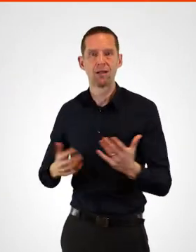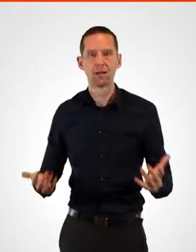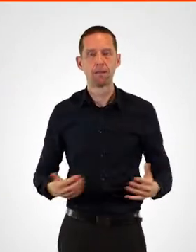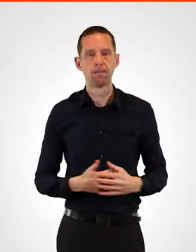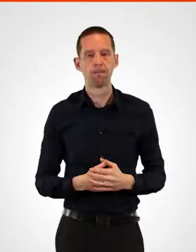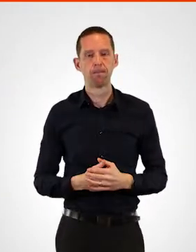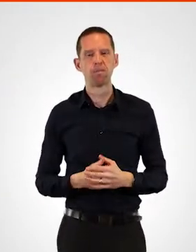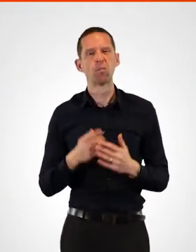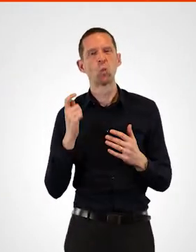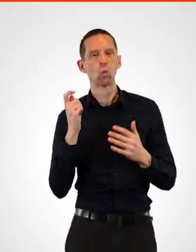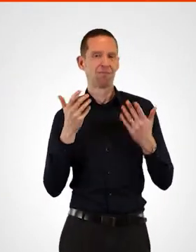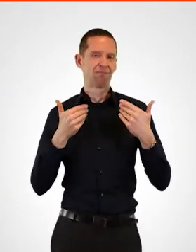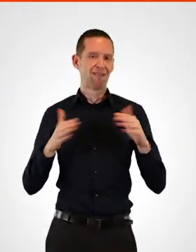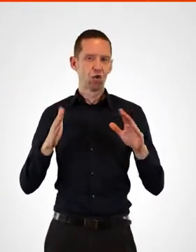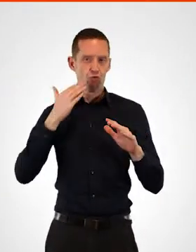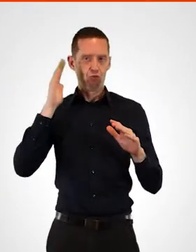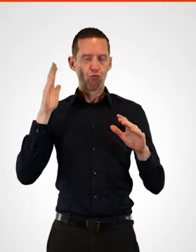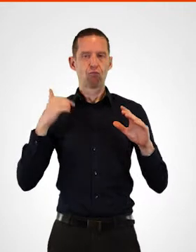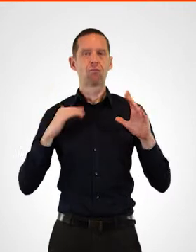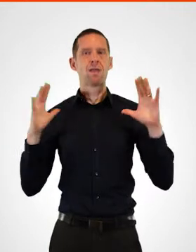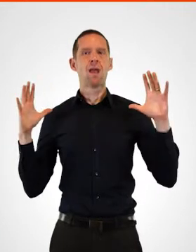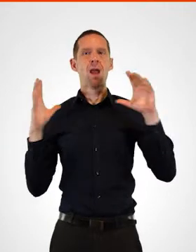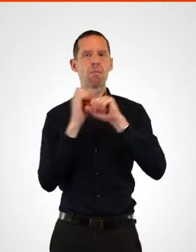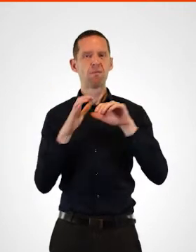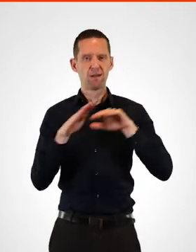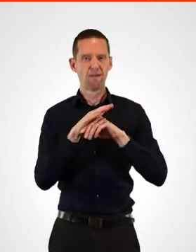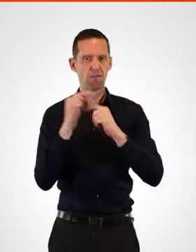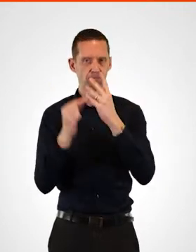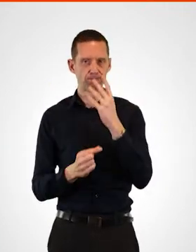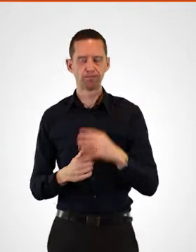So we're coming towards the end now and I just want to sum up.